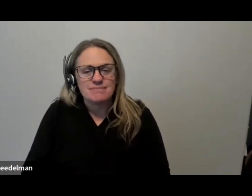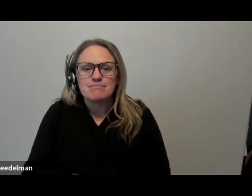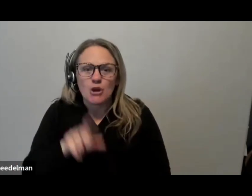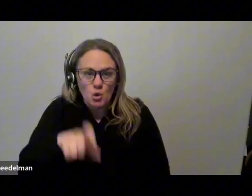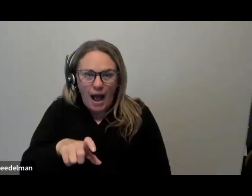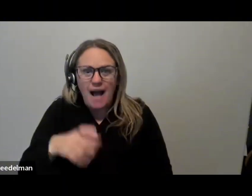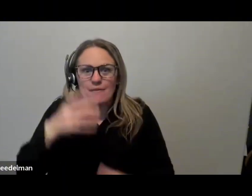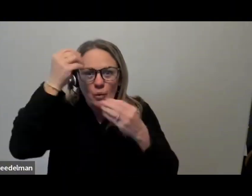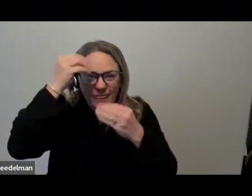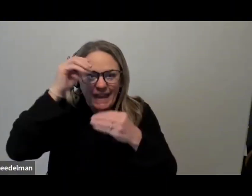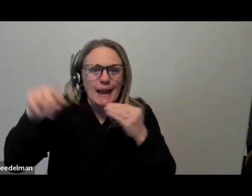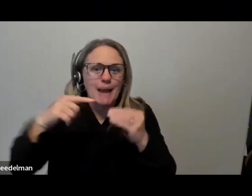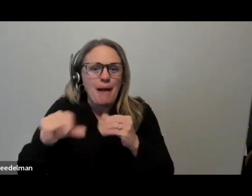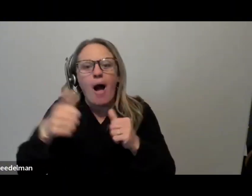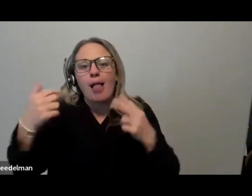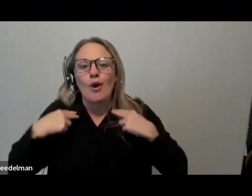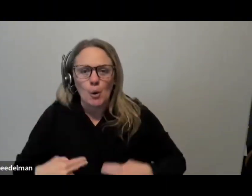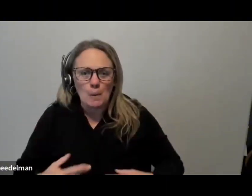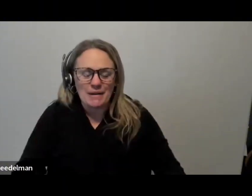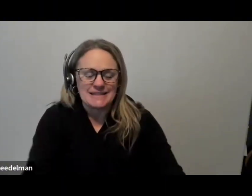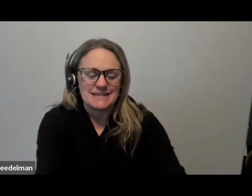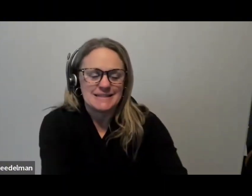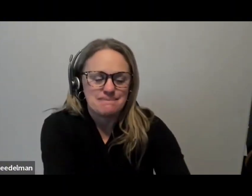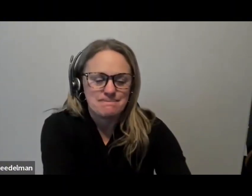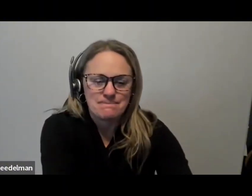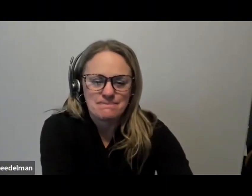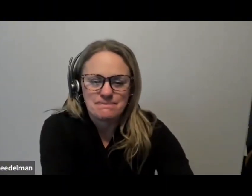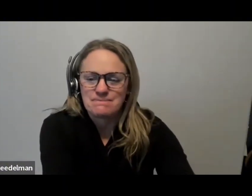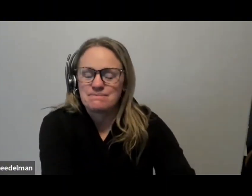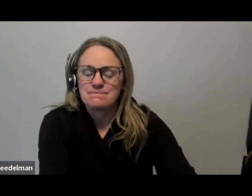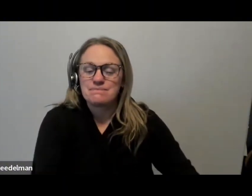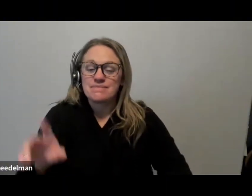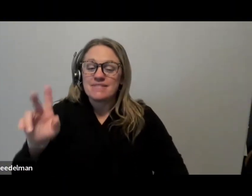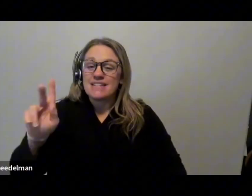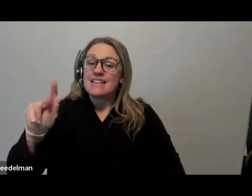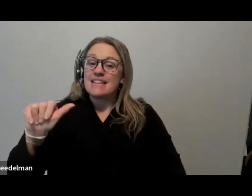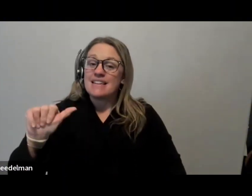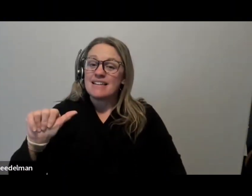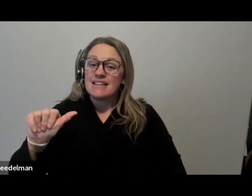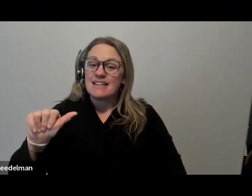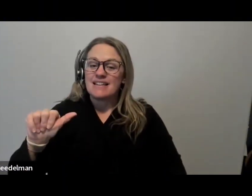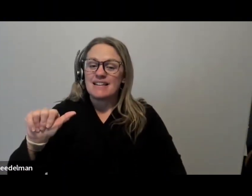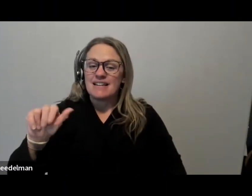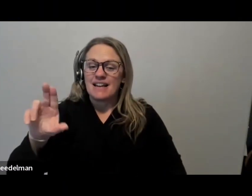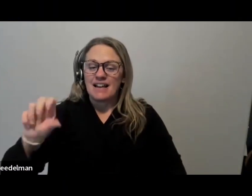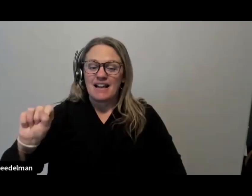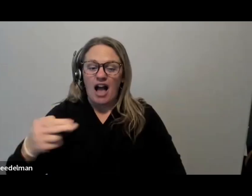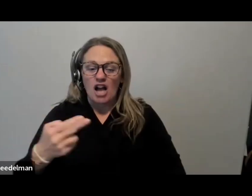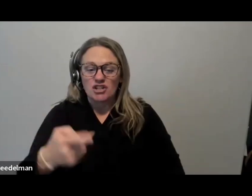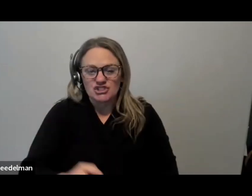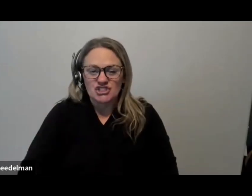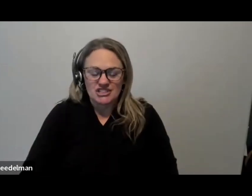Thank you Katie. Kaush. Yeah, I, I really believe in the power of storytelling